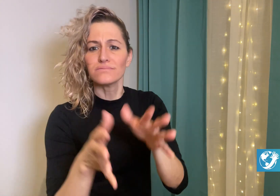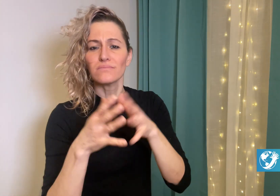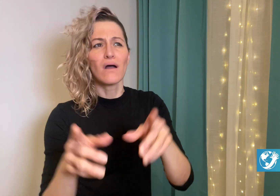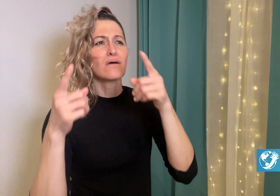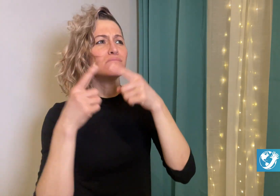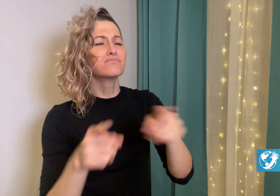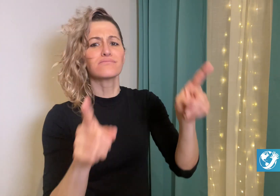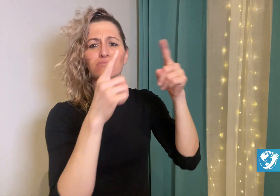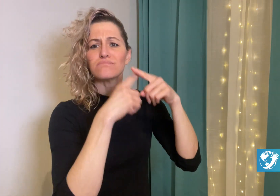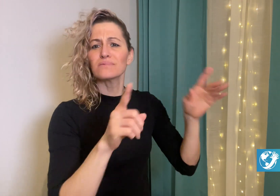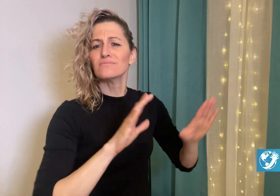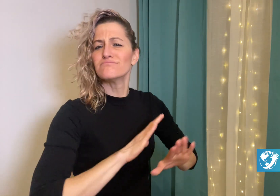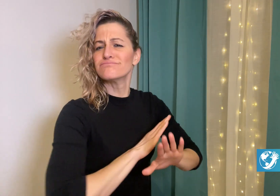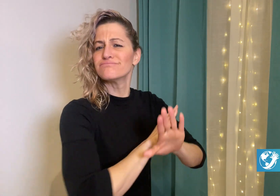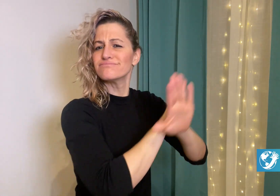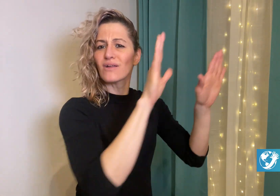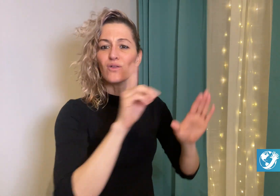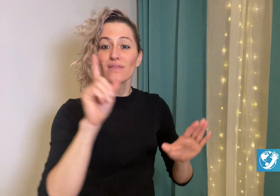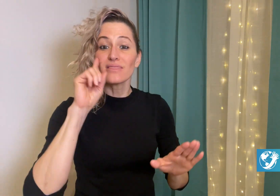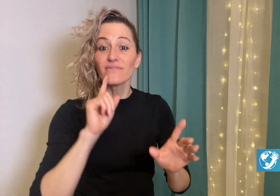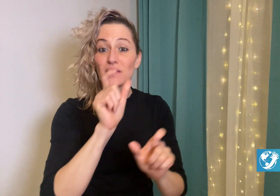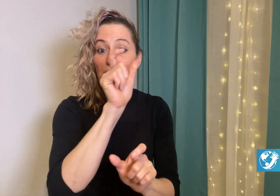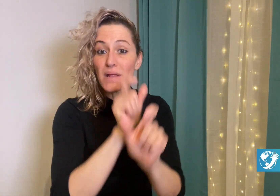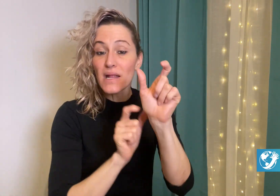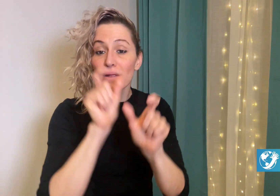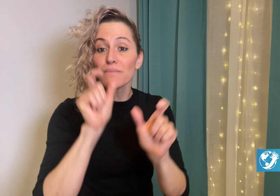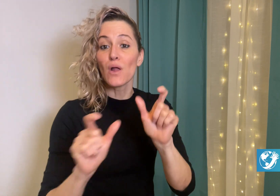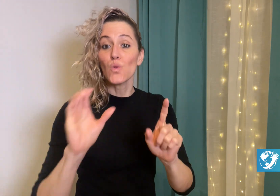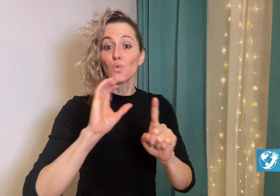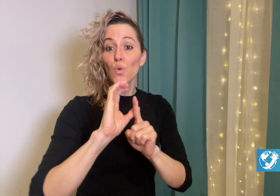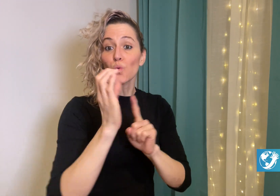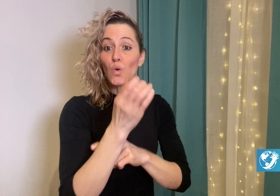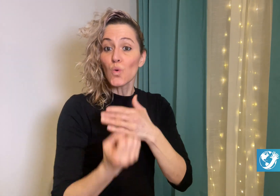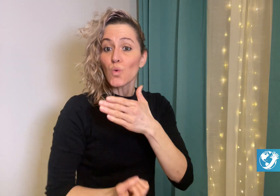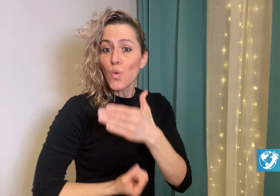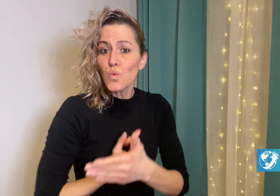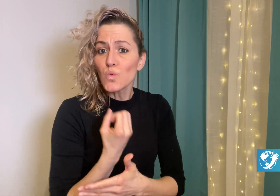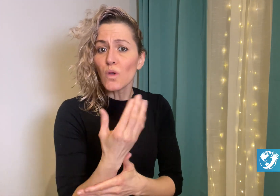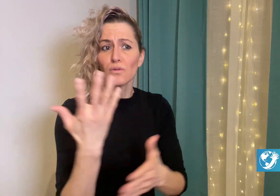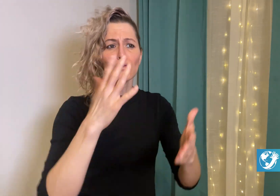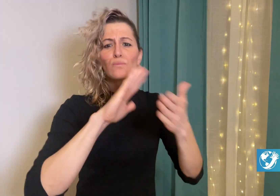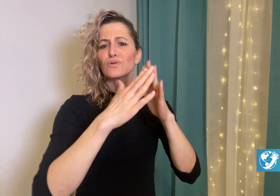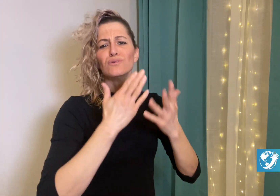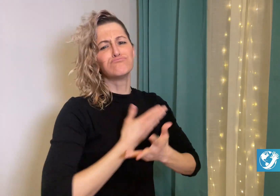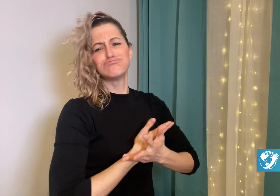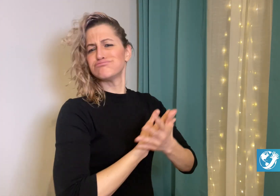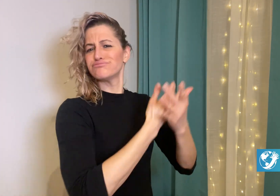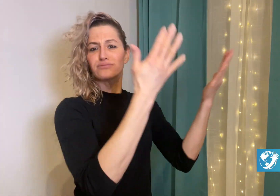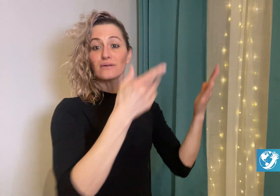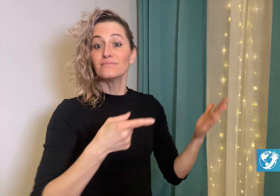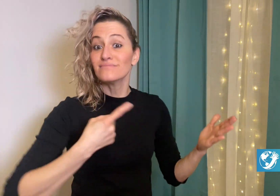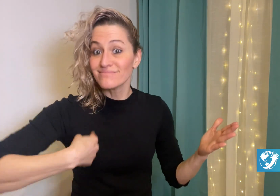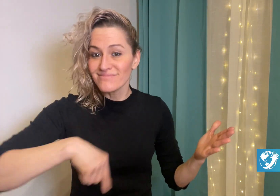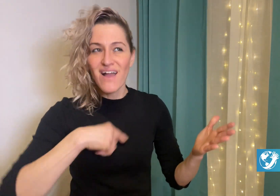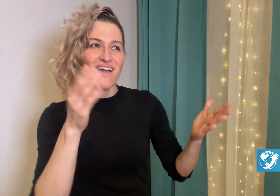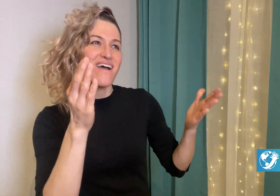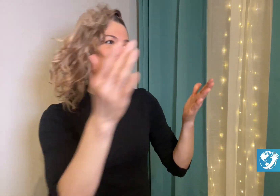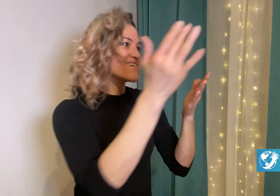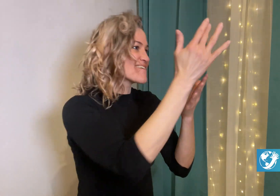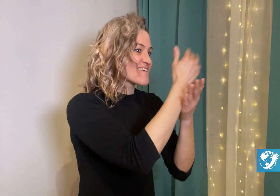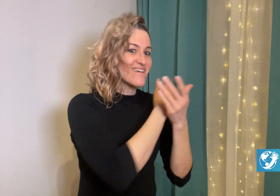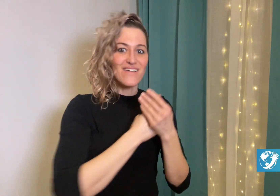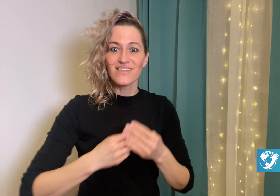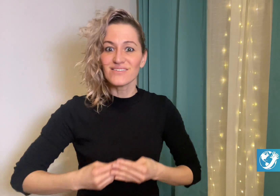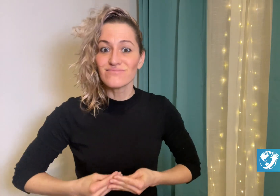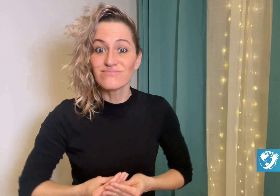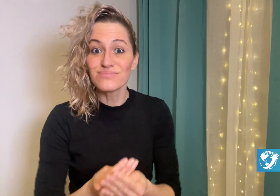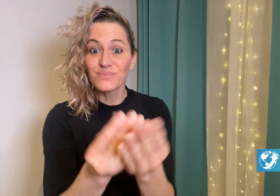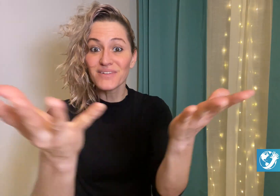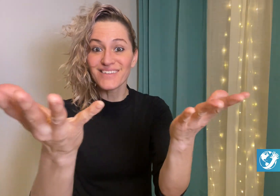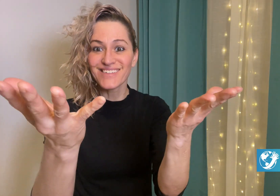about Deaf people, culture, and communities around the world.